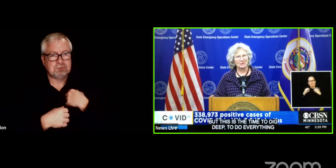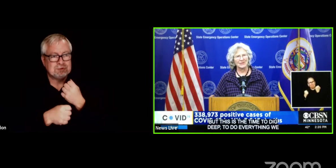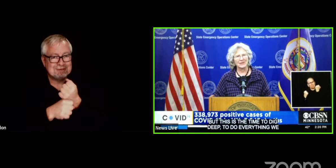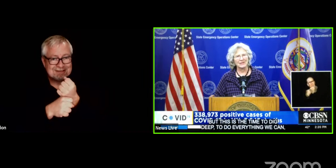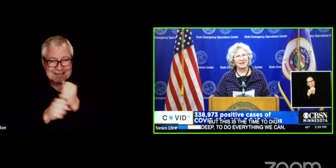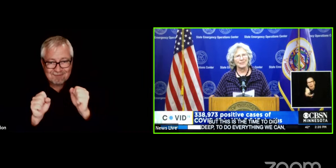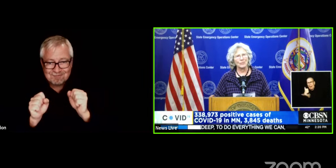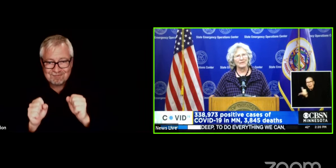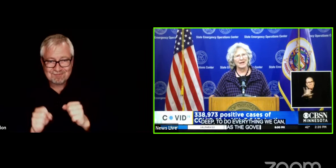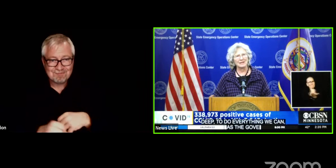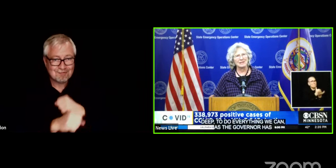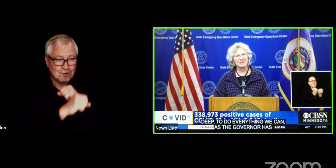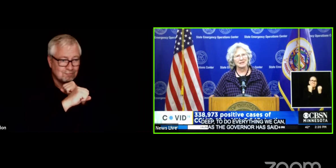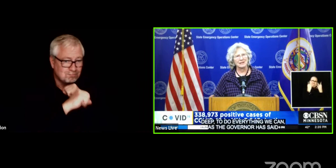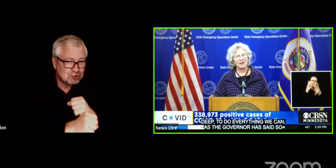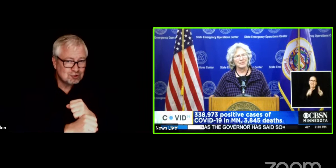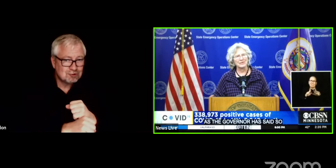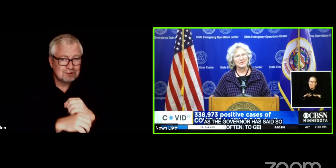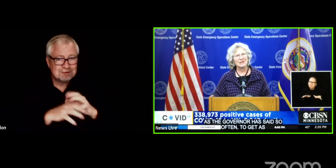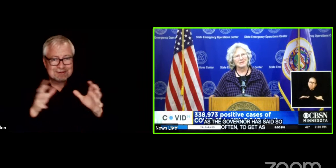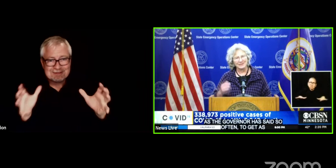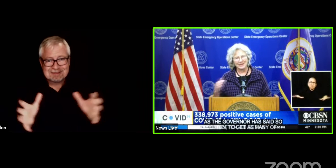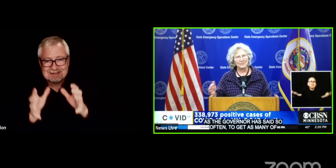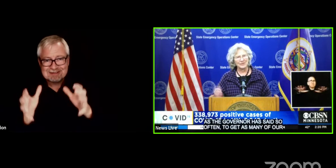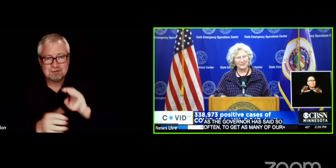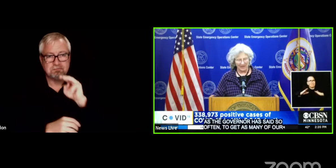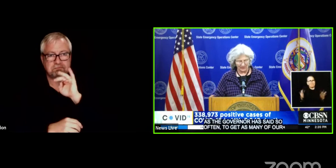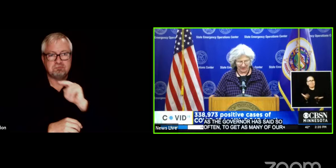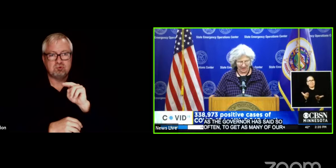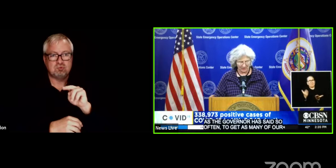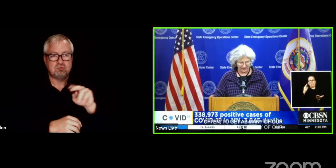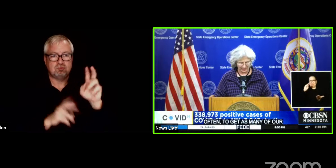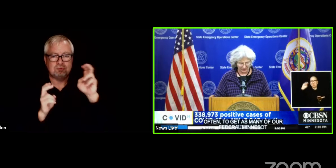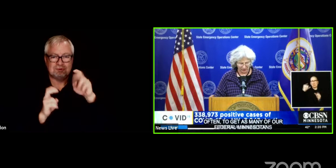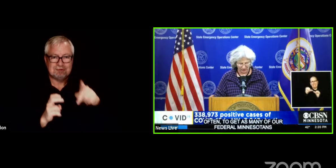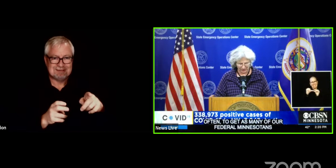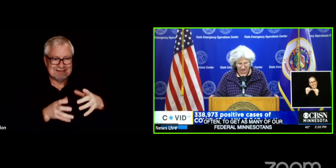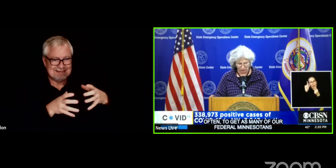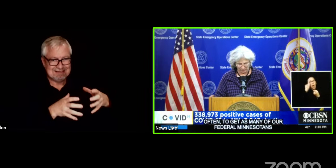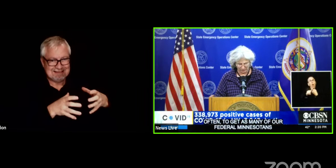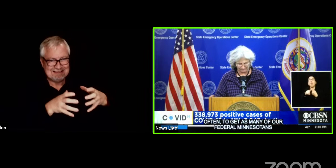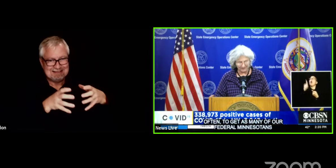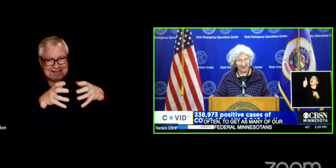TO THE TIME WHEN VACCINES CAN HELP US STAMP THIS VIRUS OUT AND RETURN US TO NORMAL.